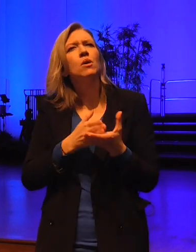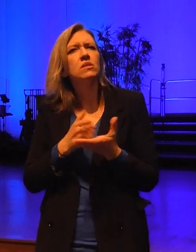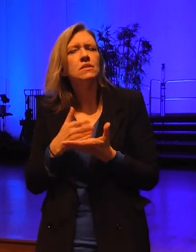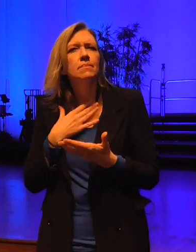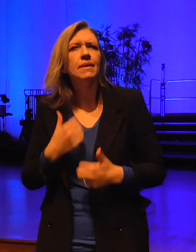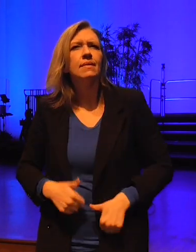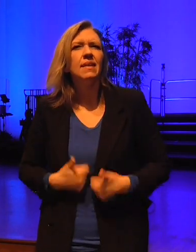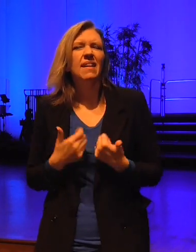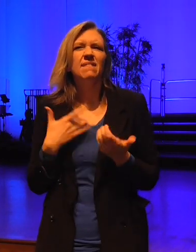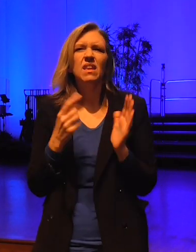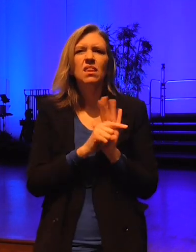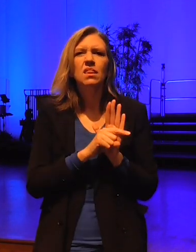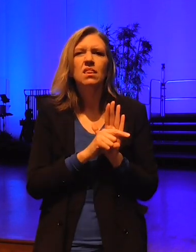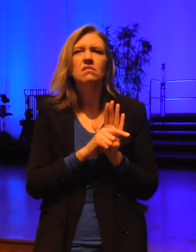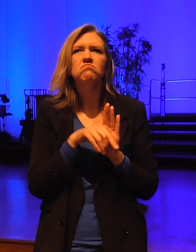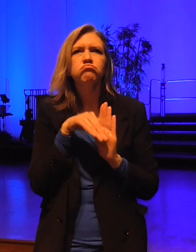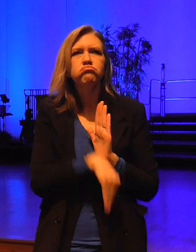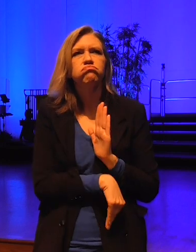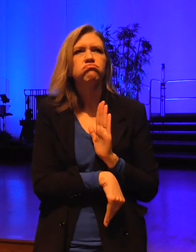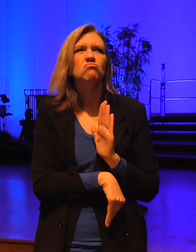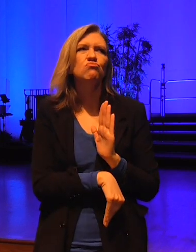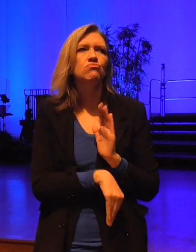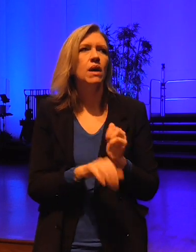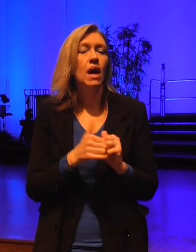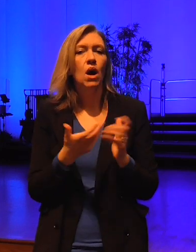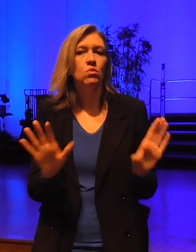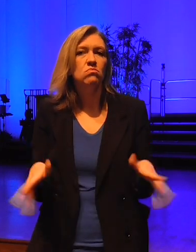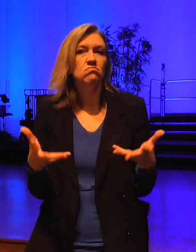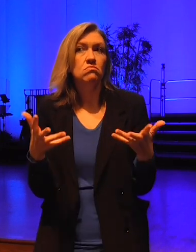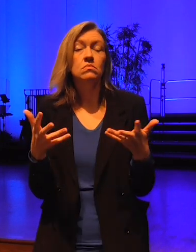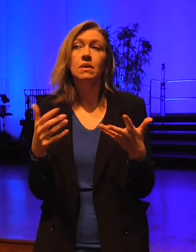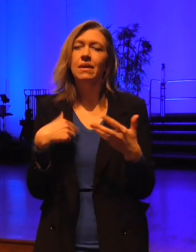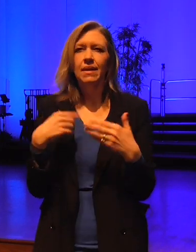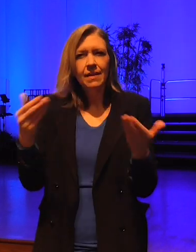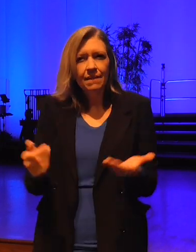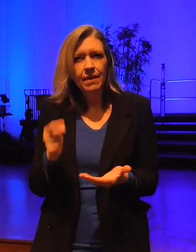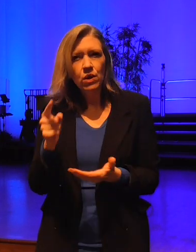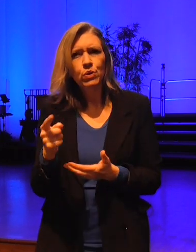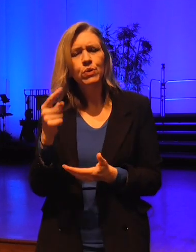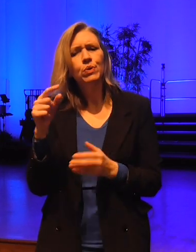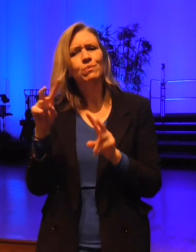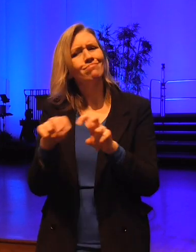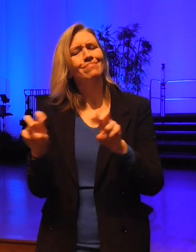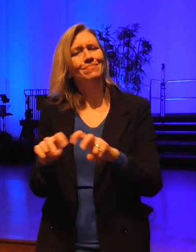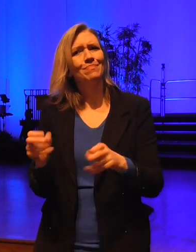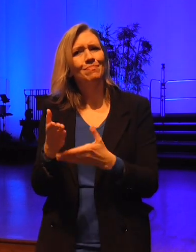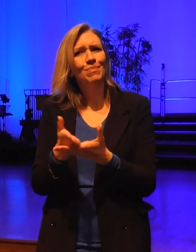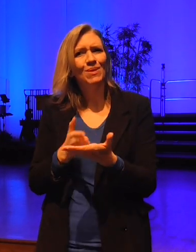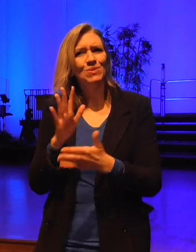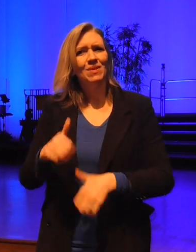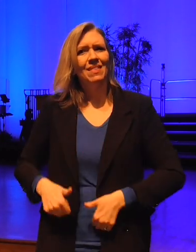and how to uplift them I invite you to look at the areas that are going pretty darn good and